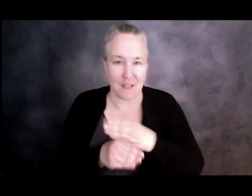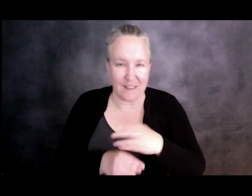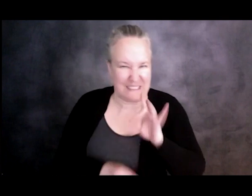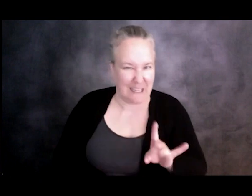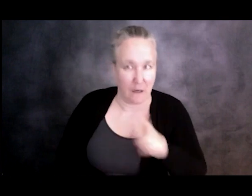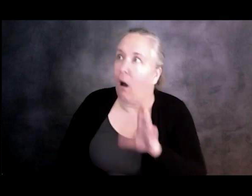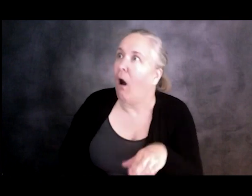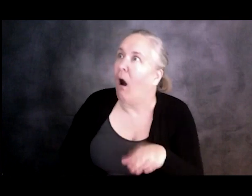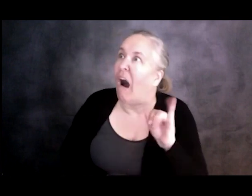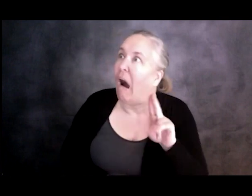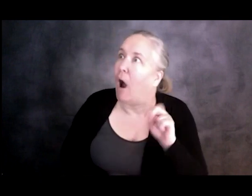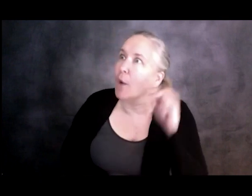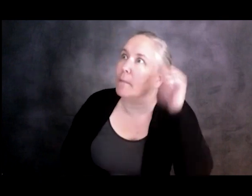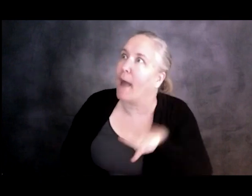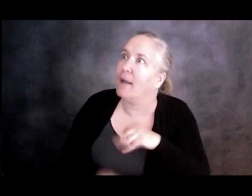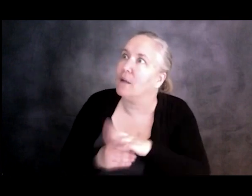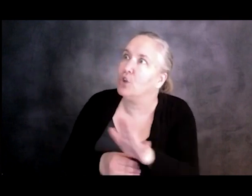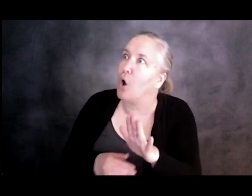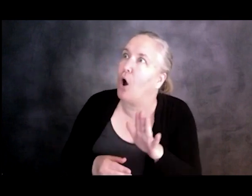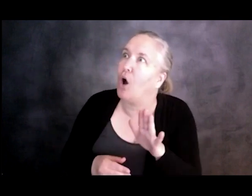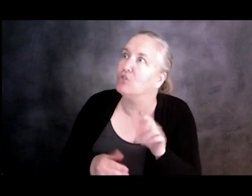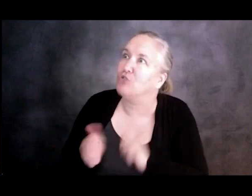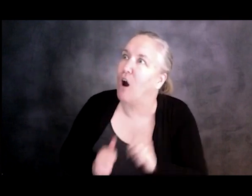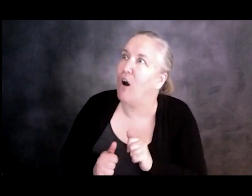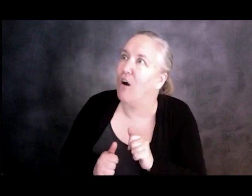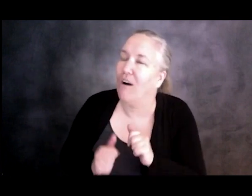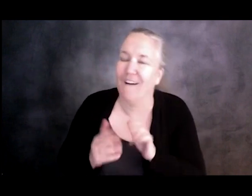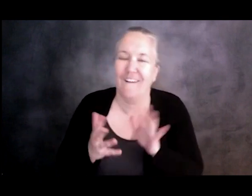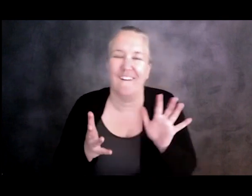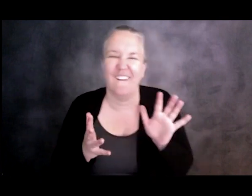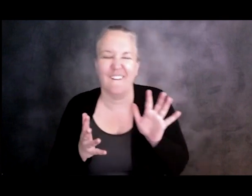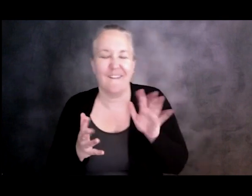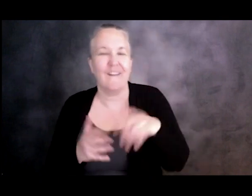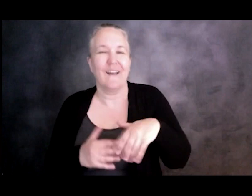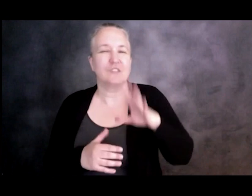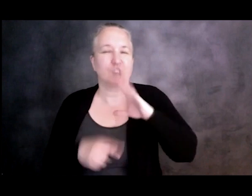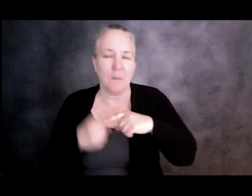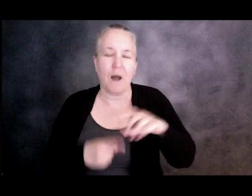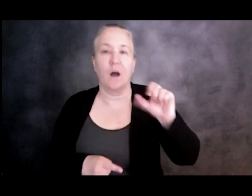he's like, Iron Man is going to be in your TV series? And we're talking about ruthless, crass, commercial exploitation.